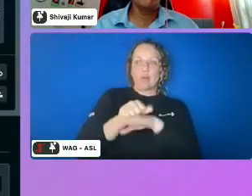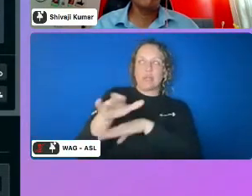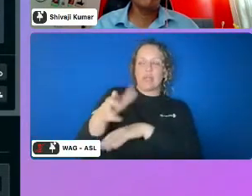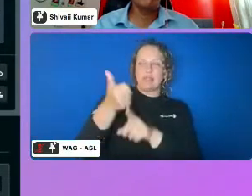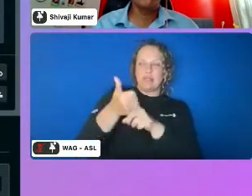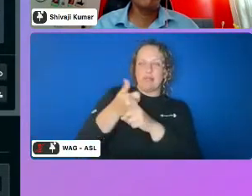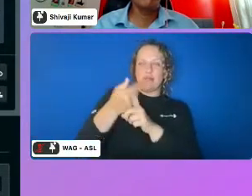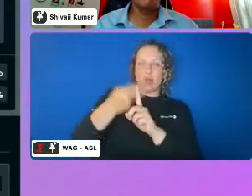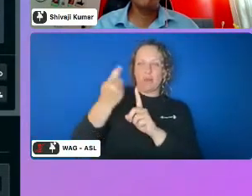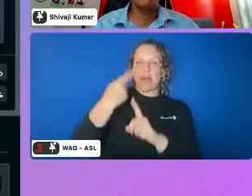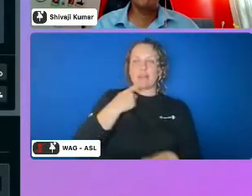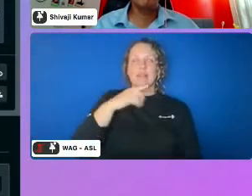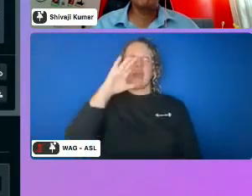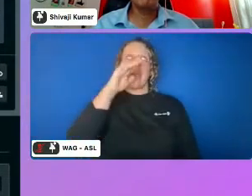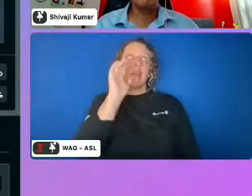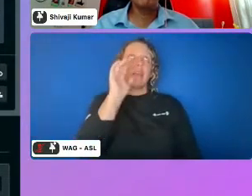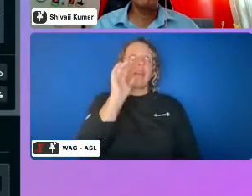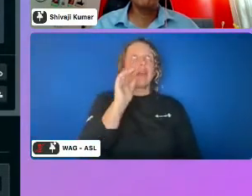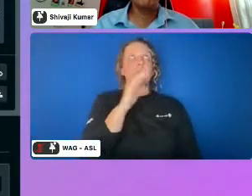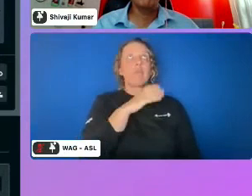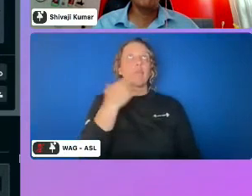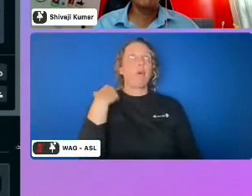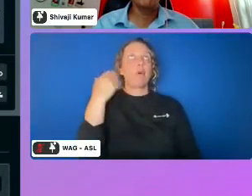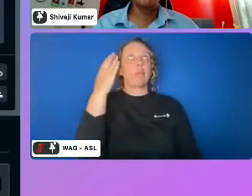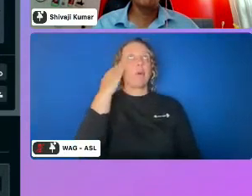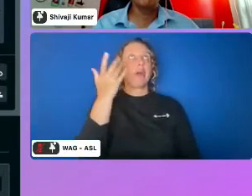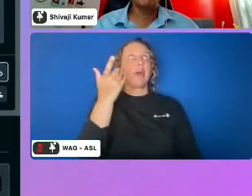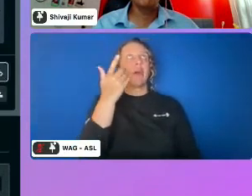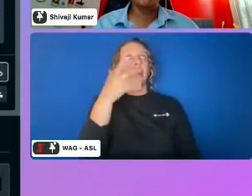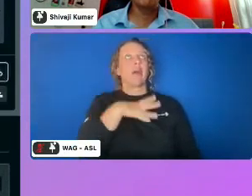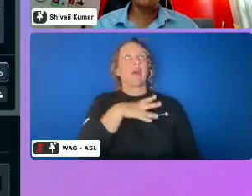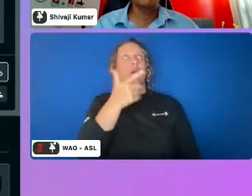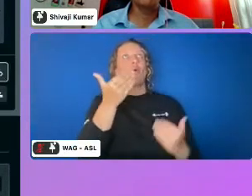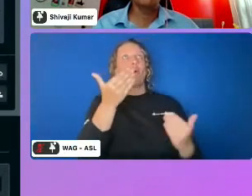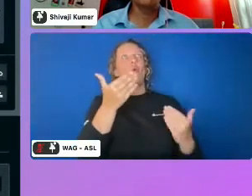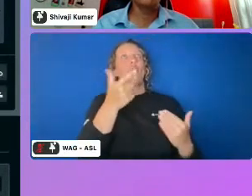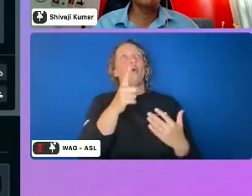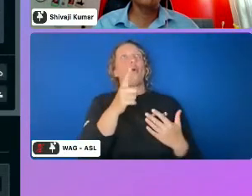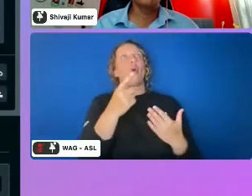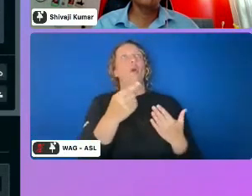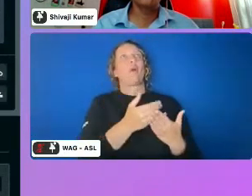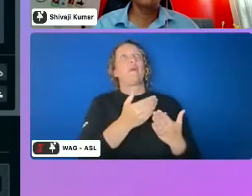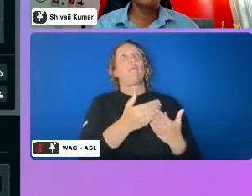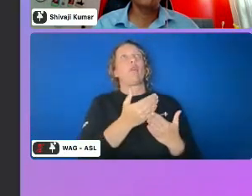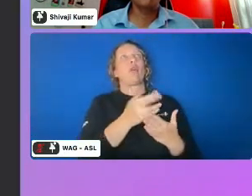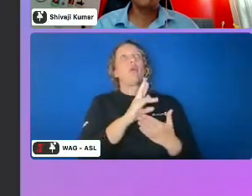"Hey boss man, why don't you go ahead and refresh that report?" I think I have some good news for you.